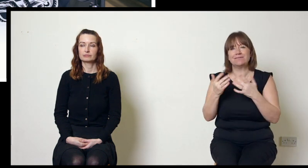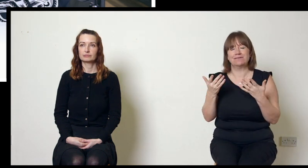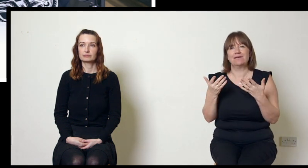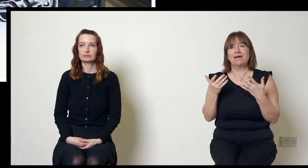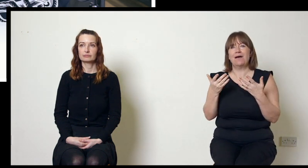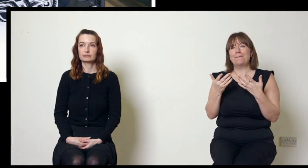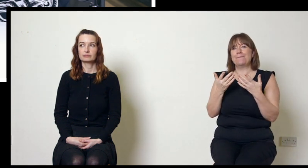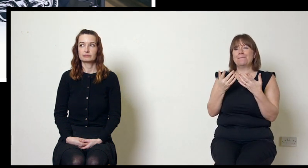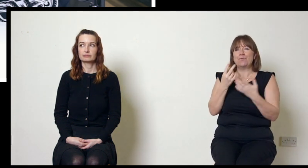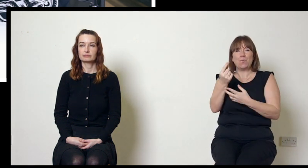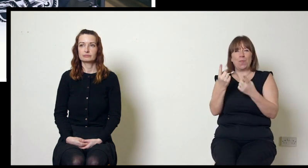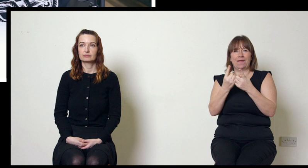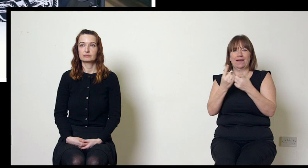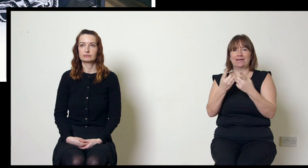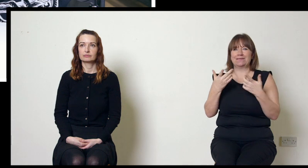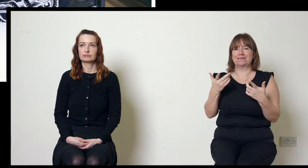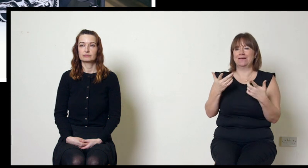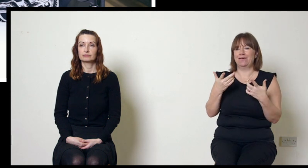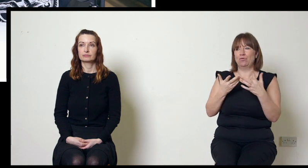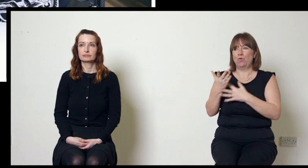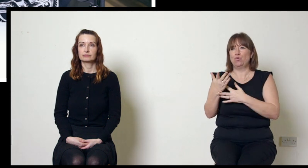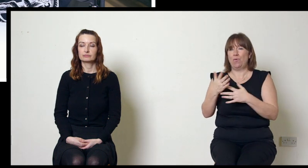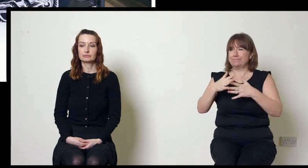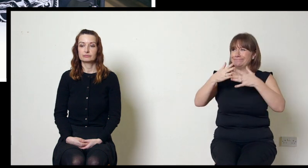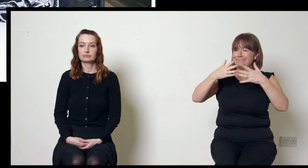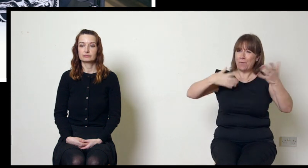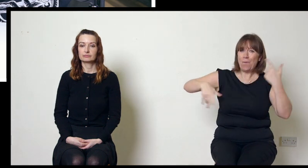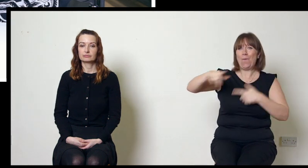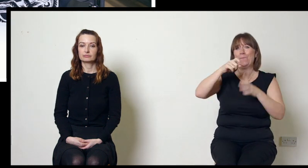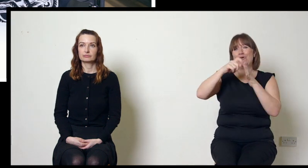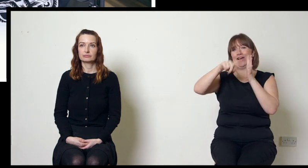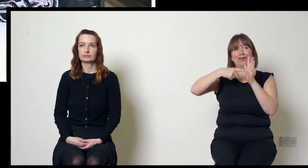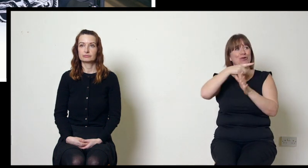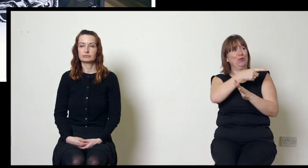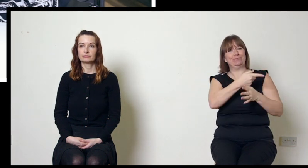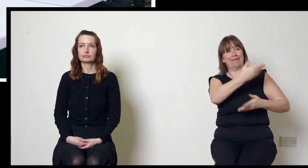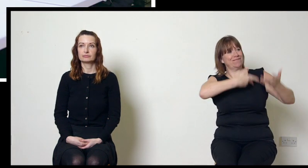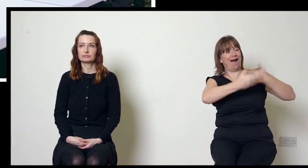but then through to seeing an entire project kind of run through and for you to sit alongside is an advise us